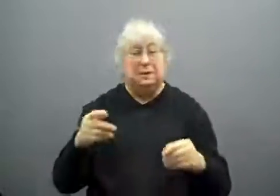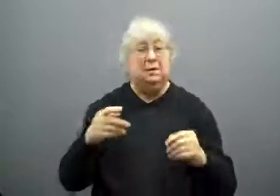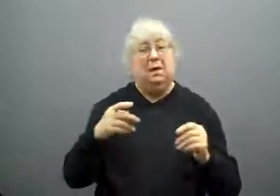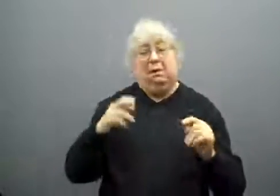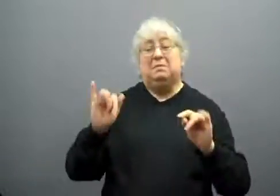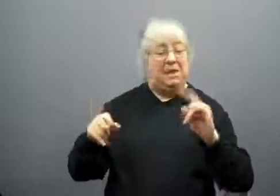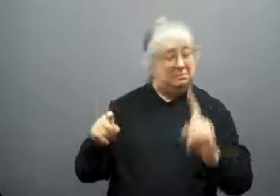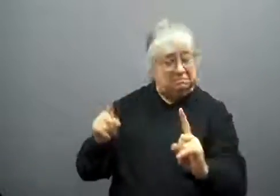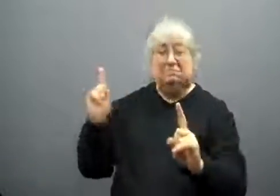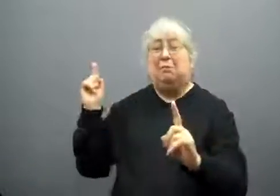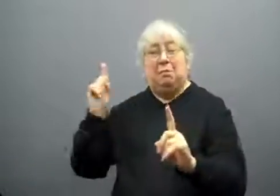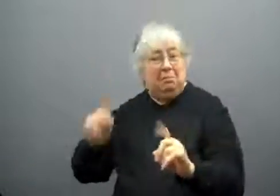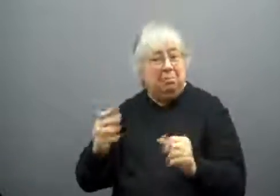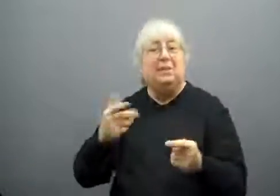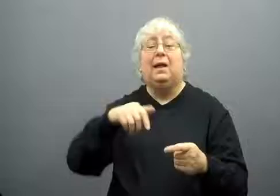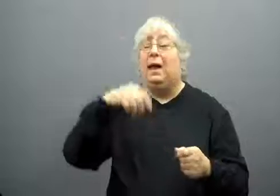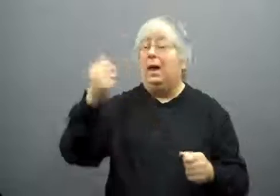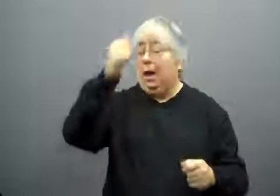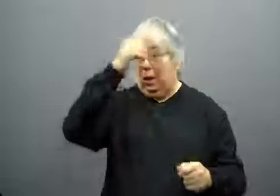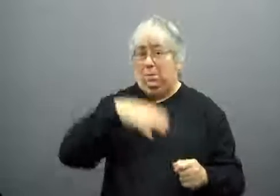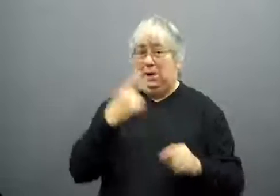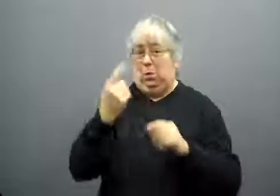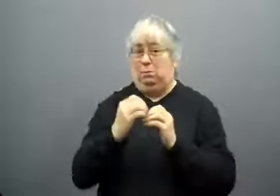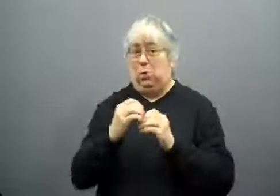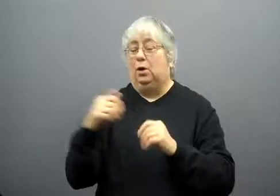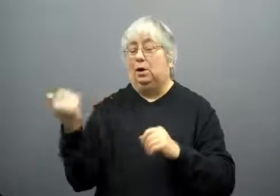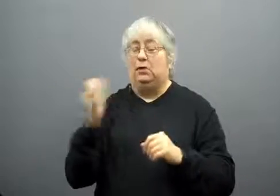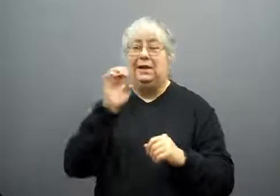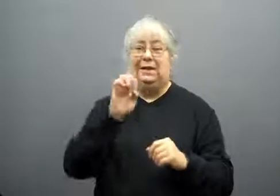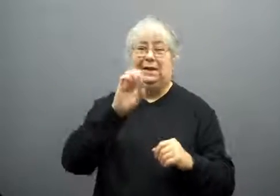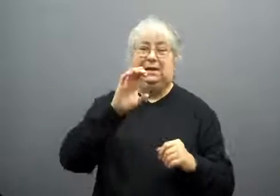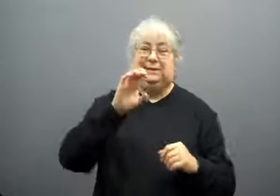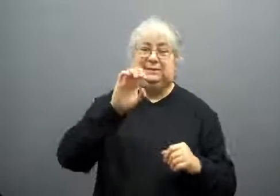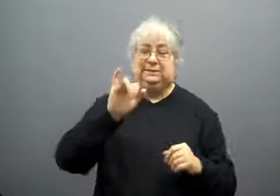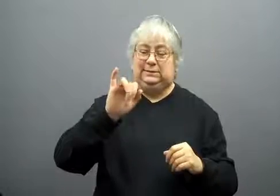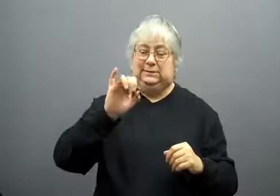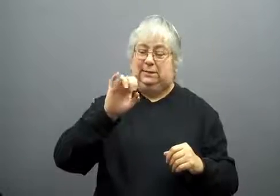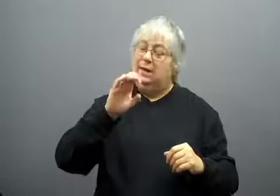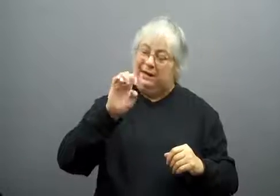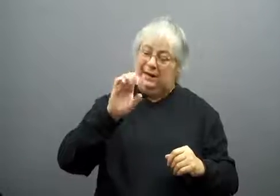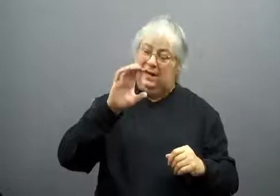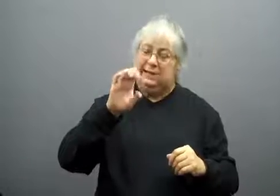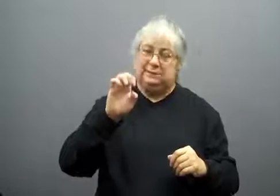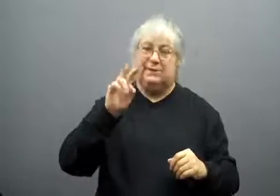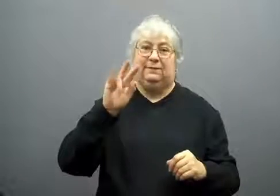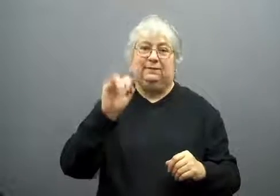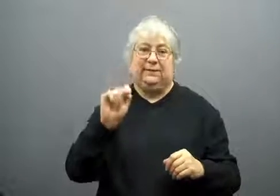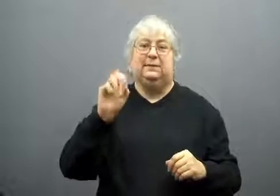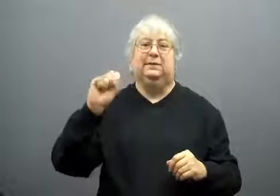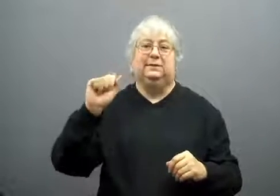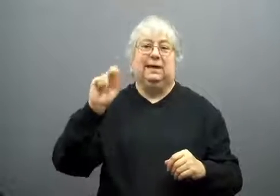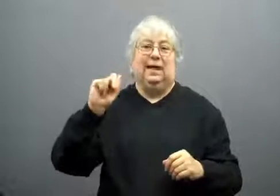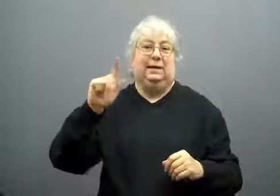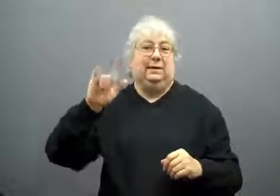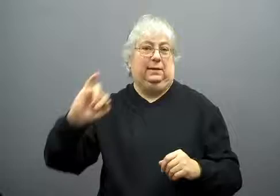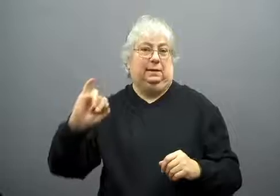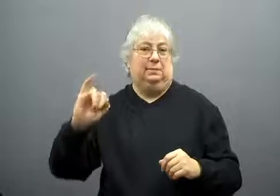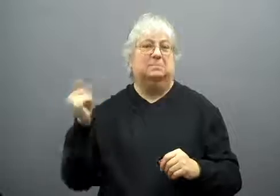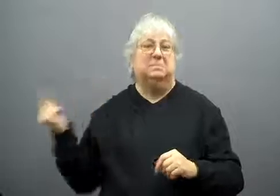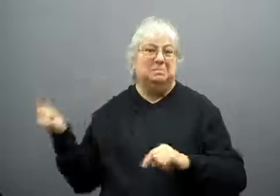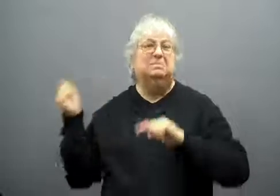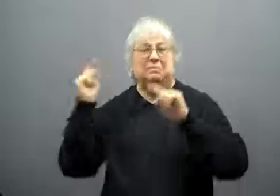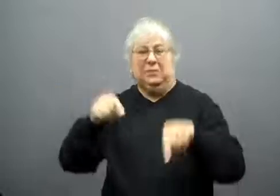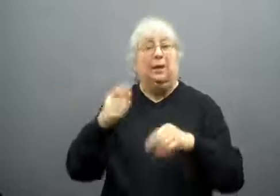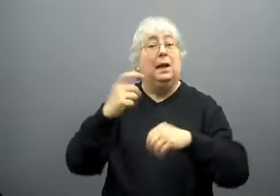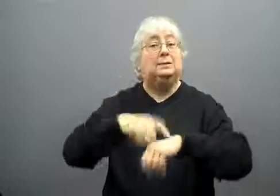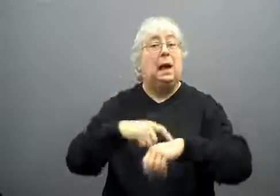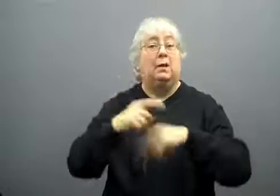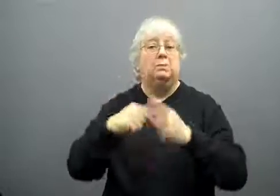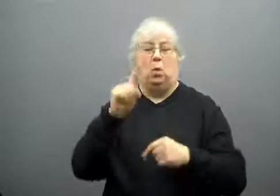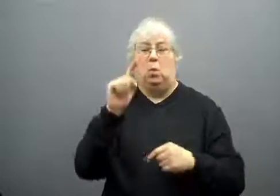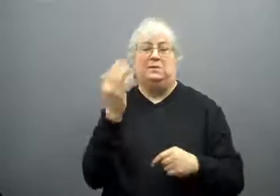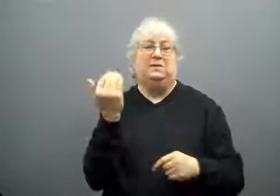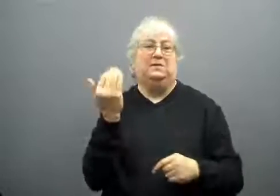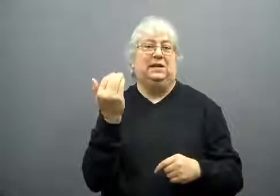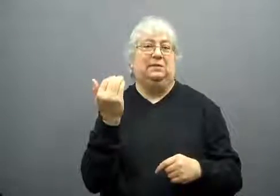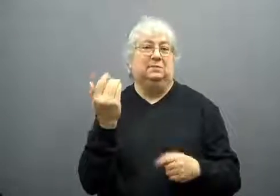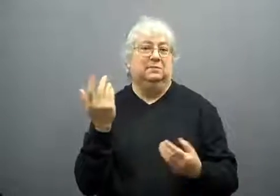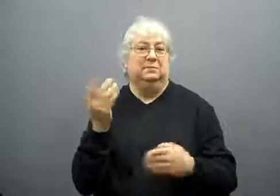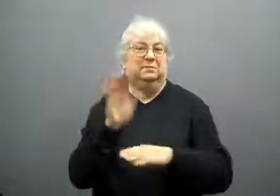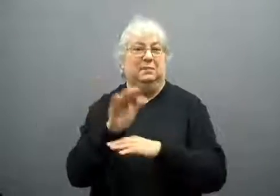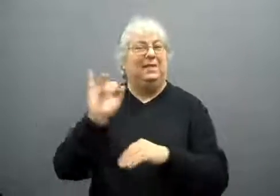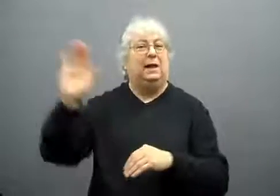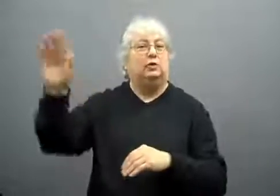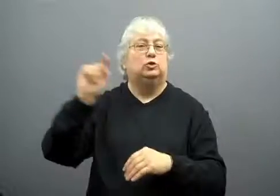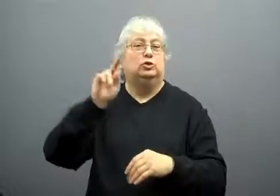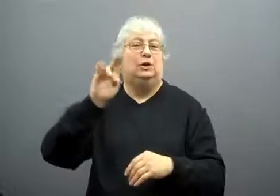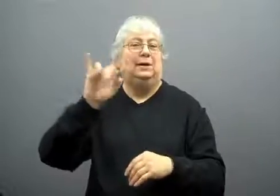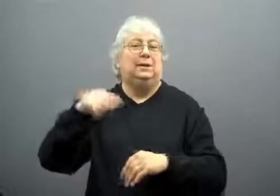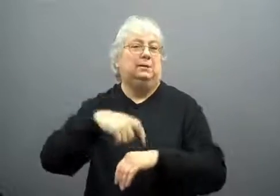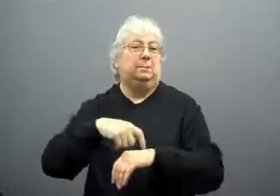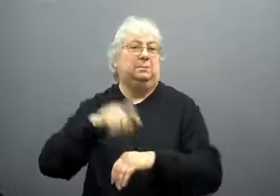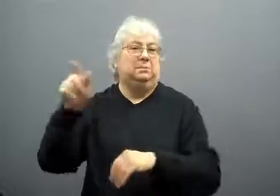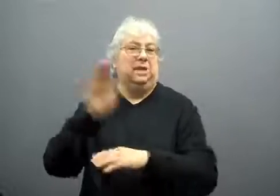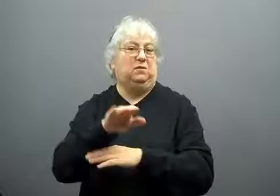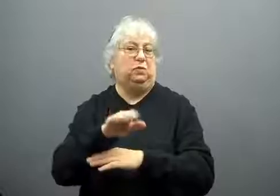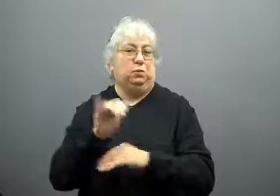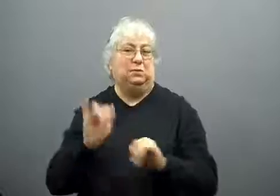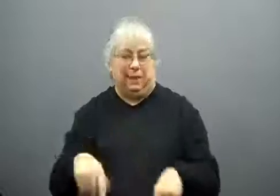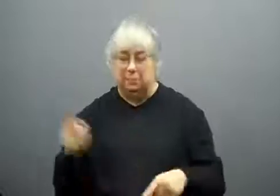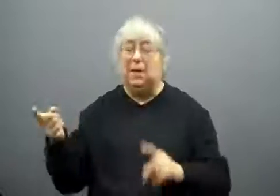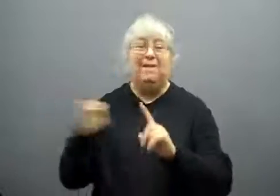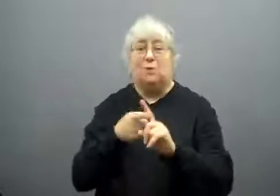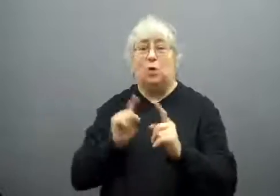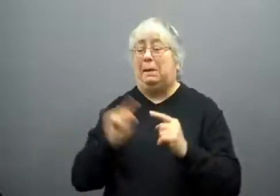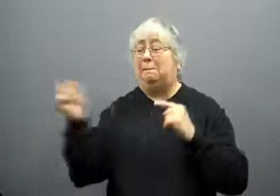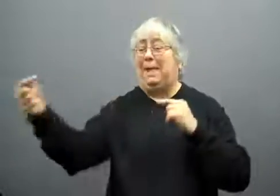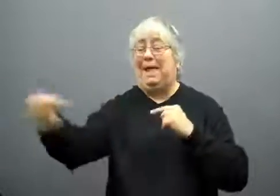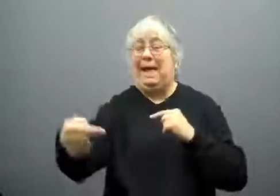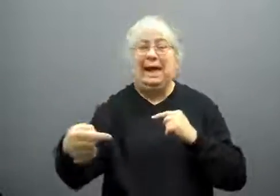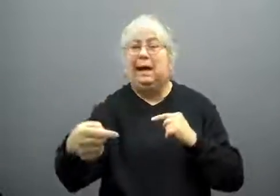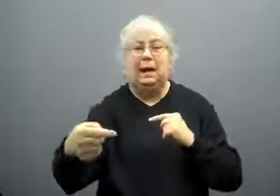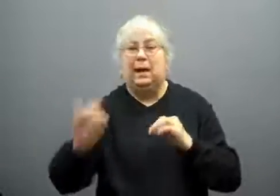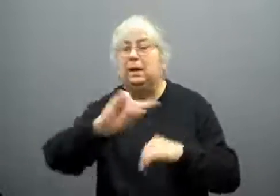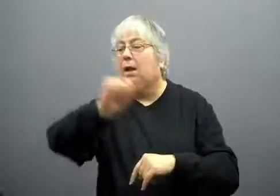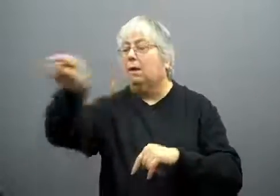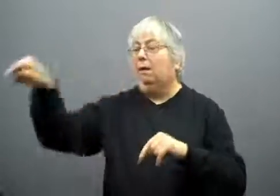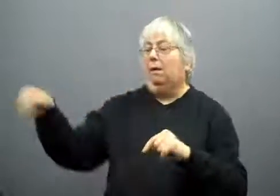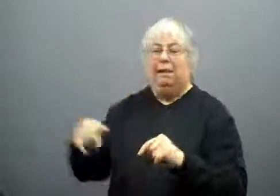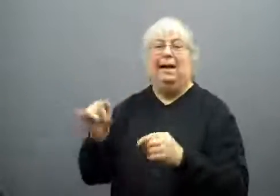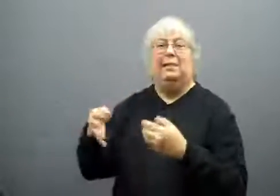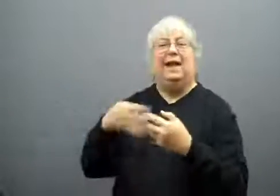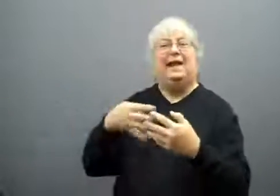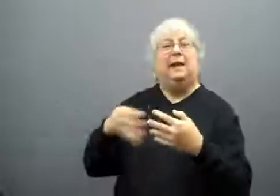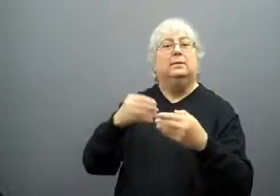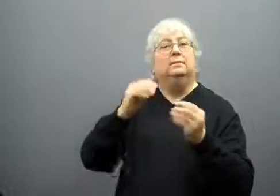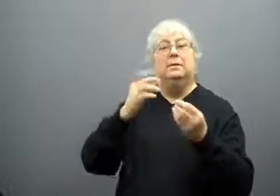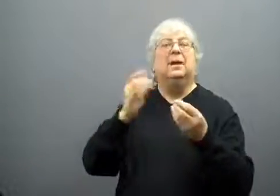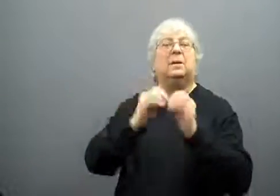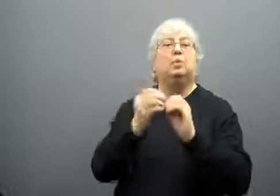These people were there. Ecevit Sanli arrived at 1:15 pm, local time.